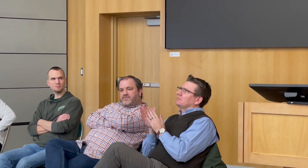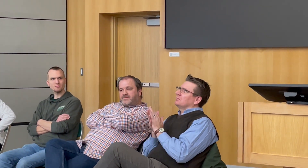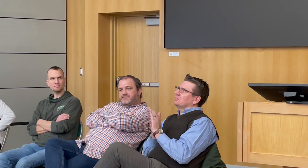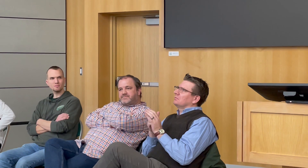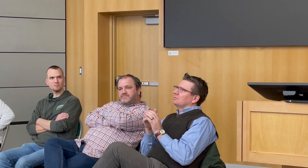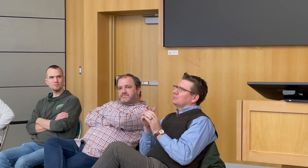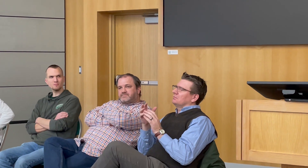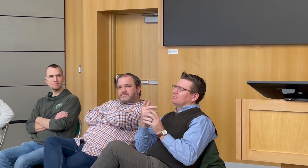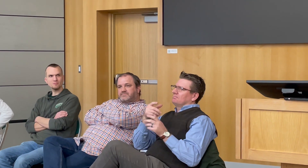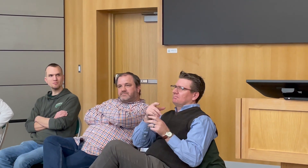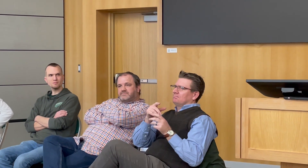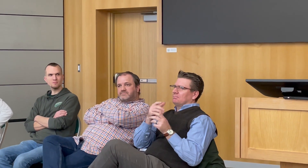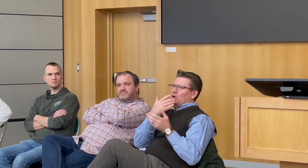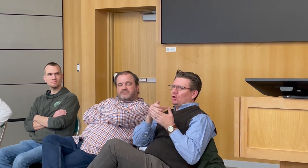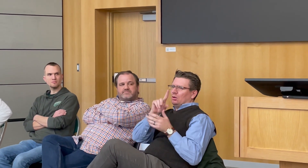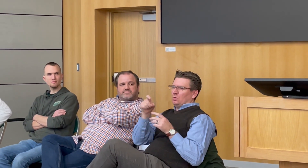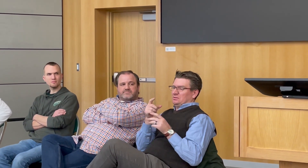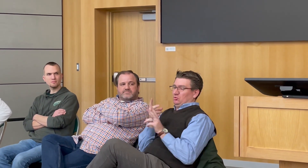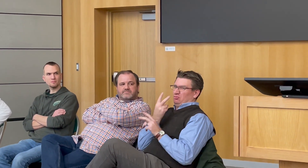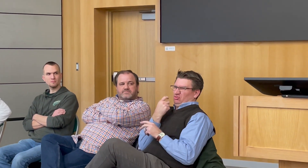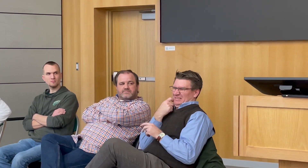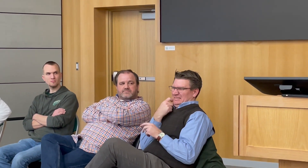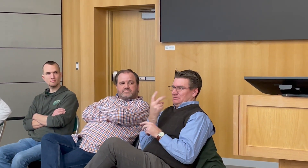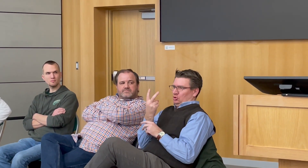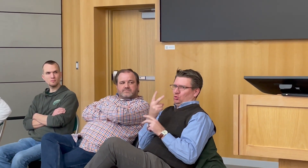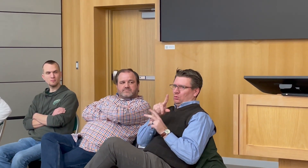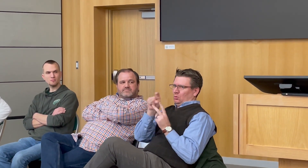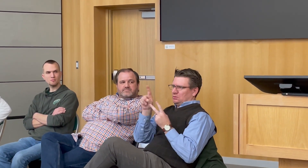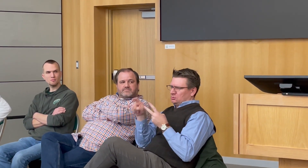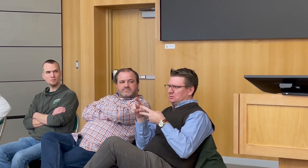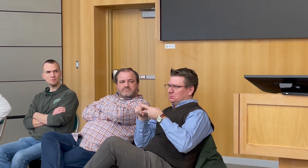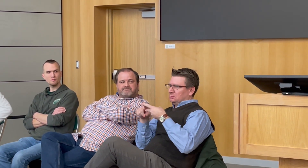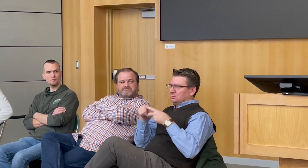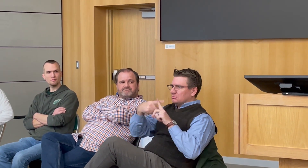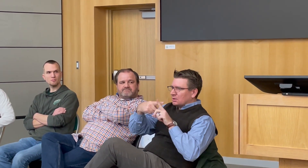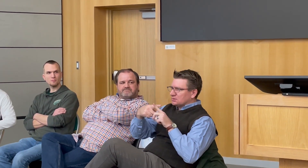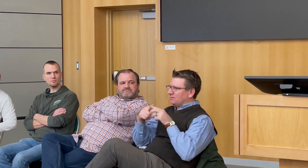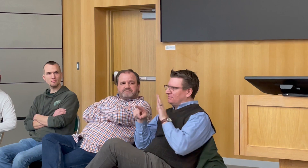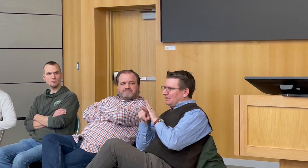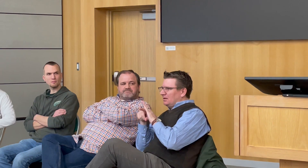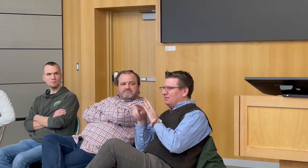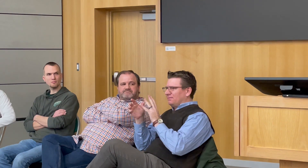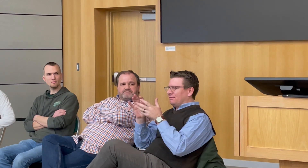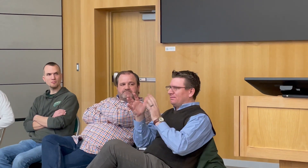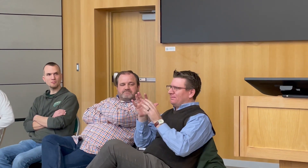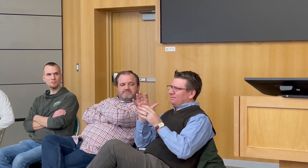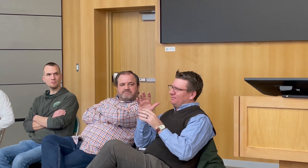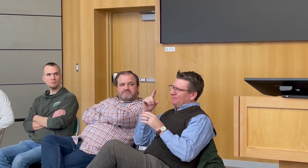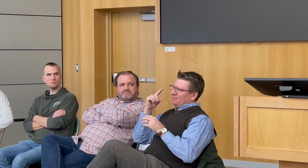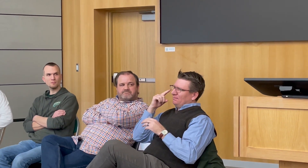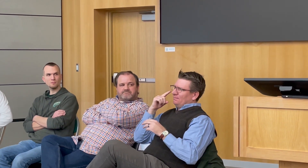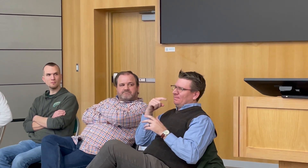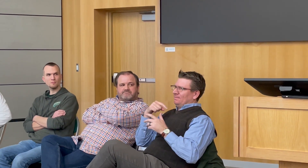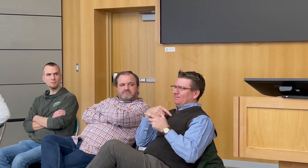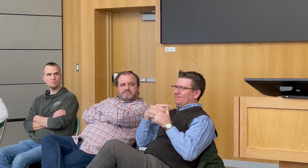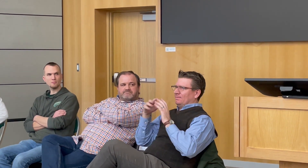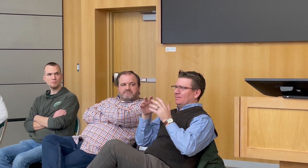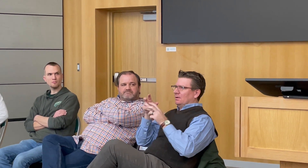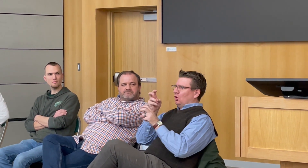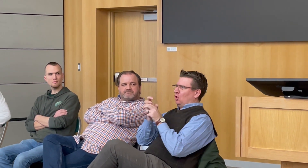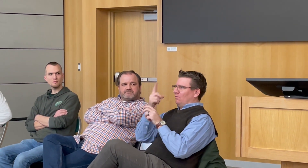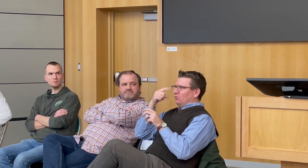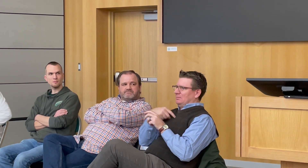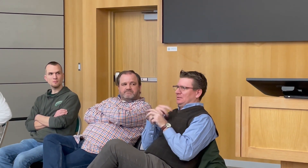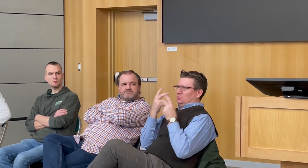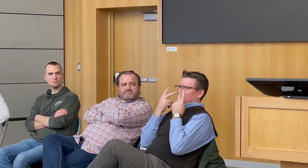my thoughts I think that's a great question and in it I see two two questions um the positives